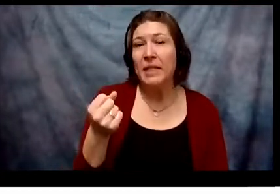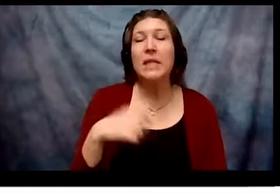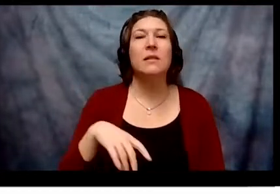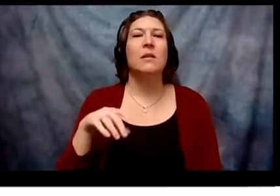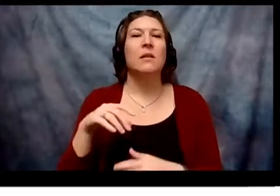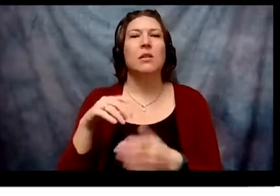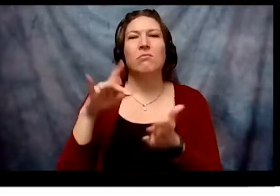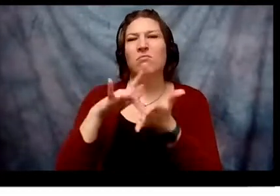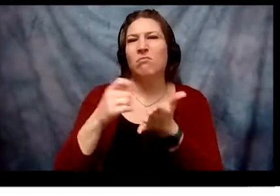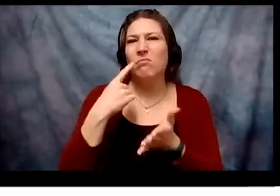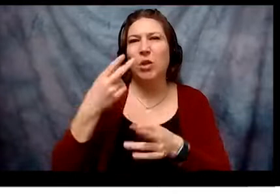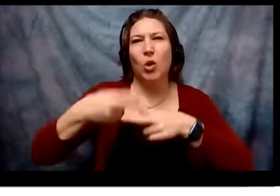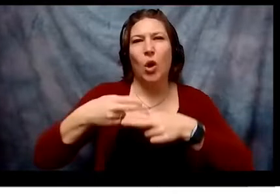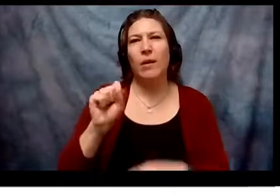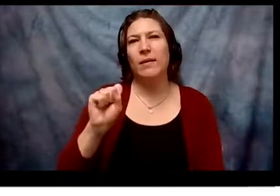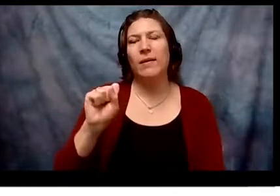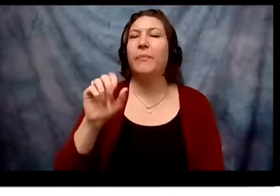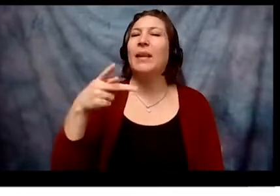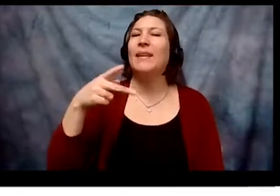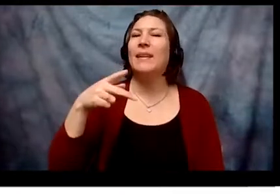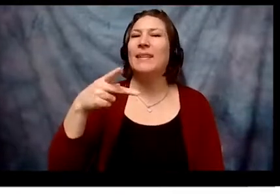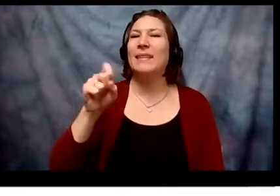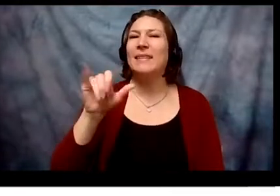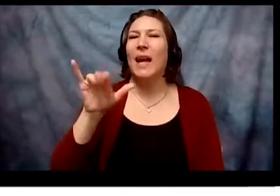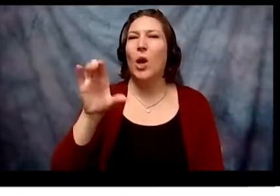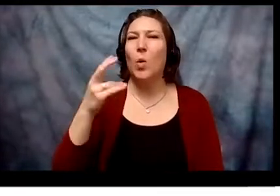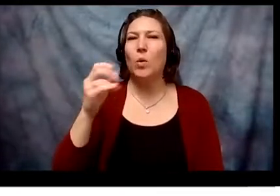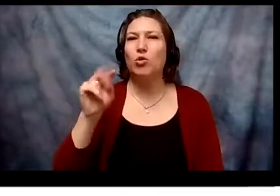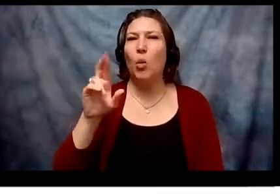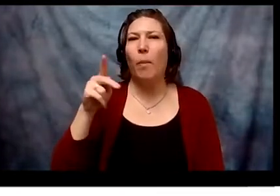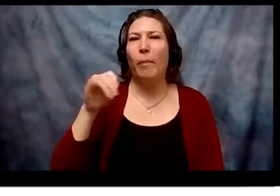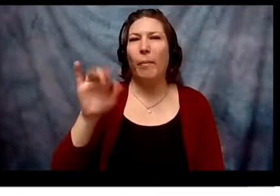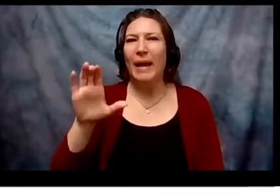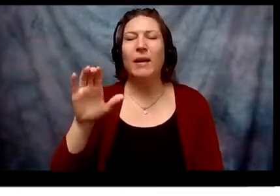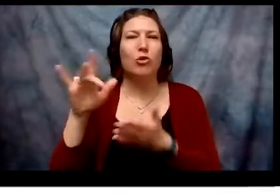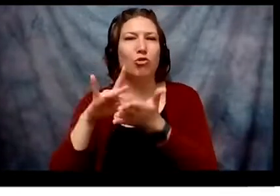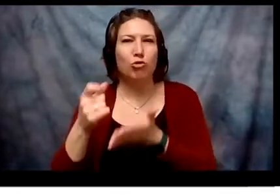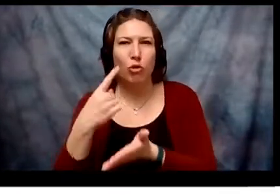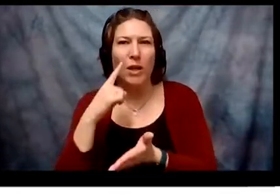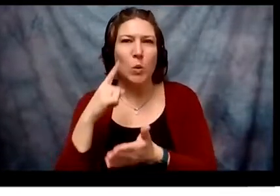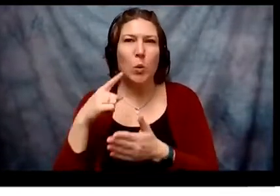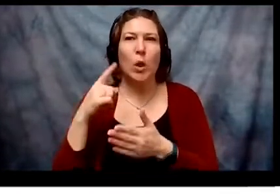were invented and given out in heavy doses in the institutions.